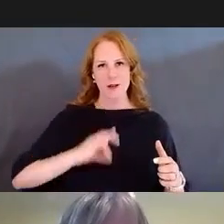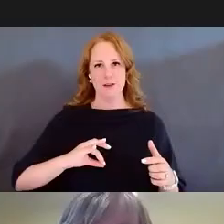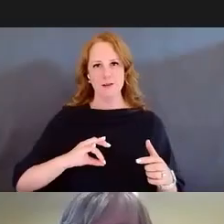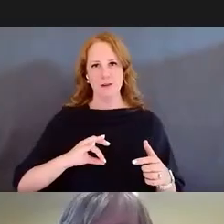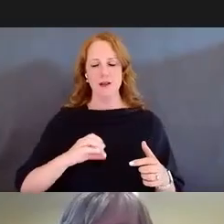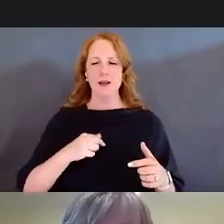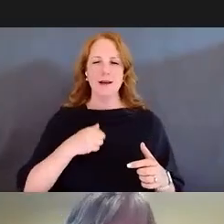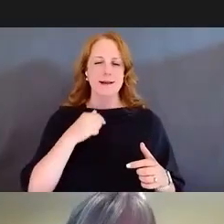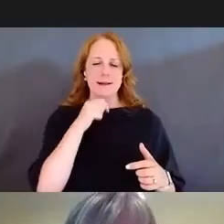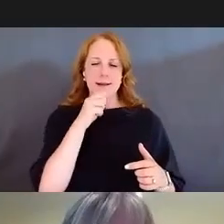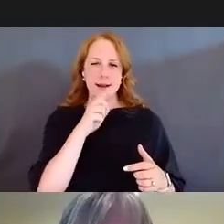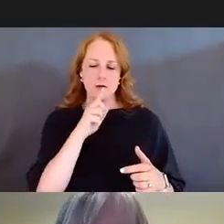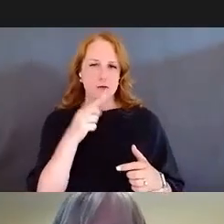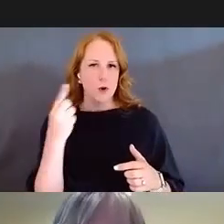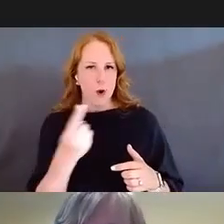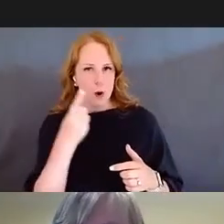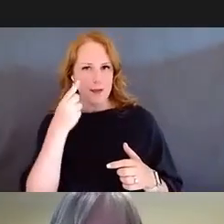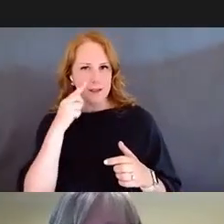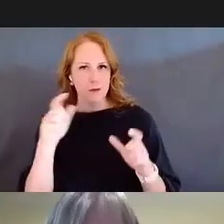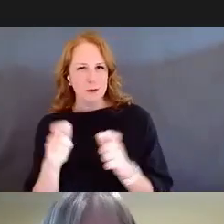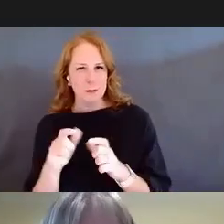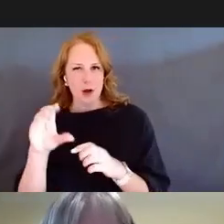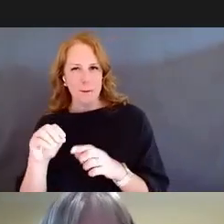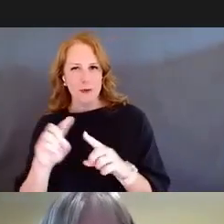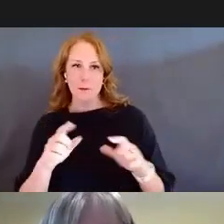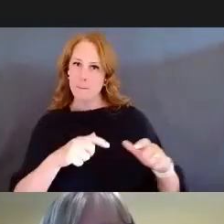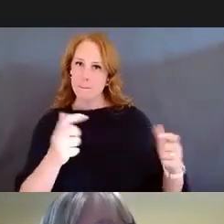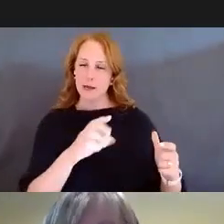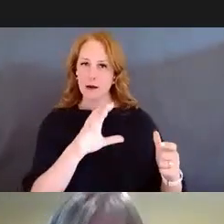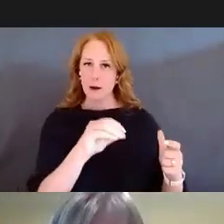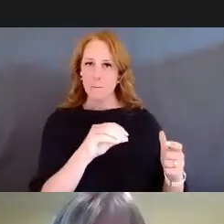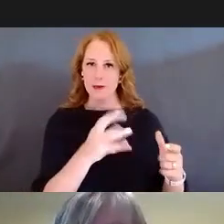of true for smaller companies but when there are larger companies involved often they are